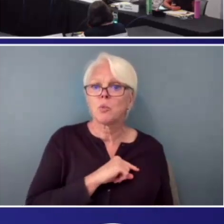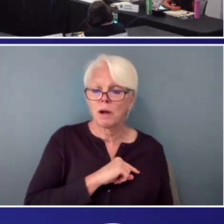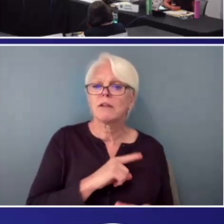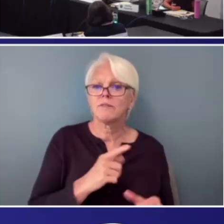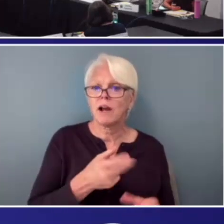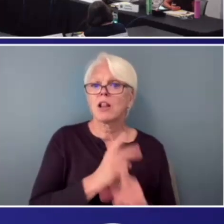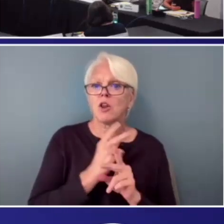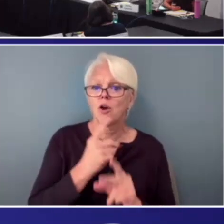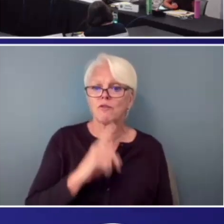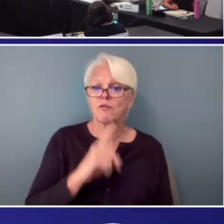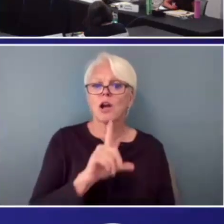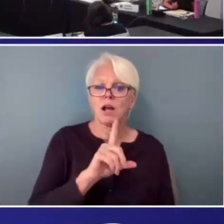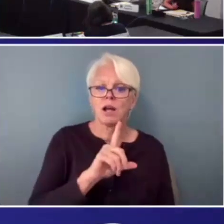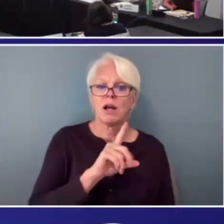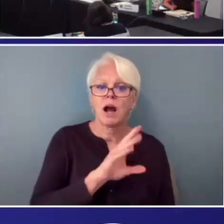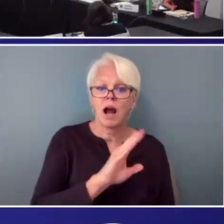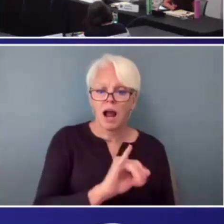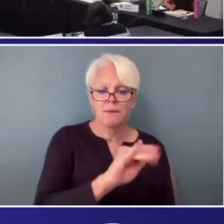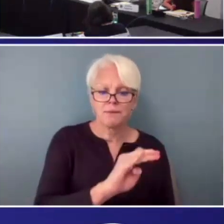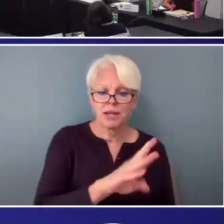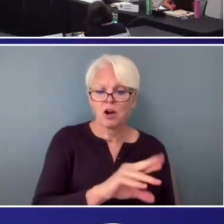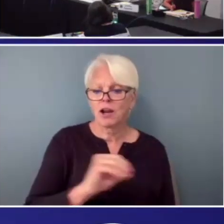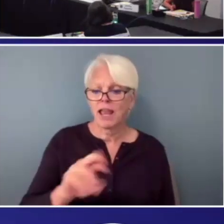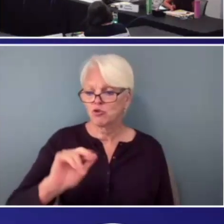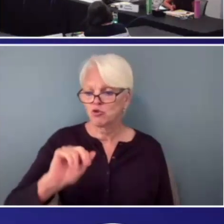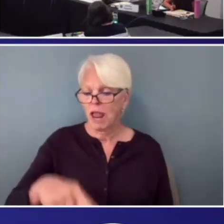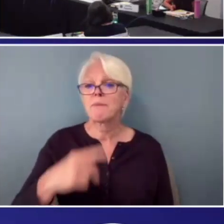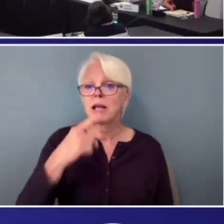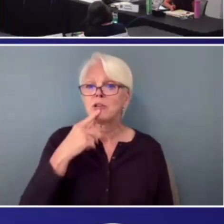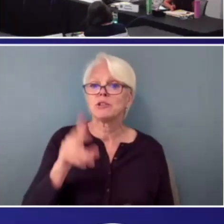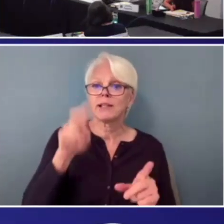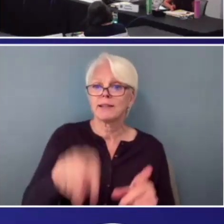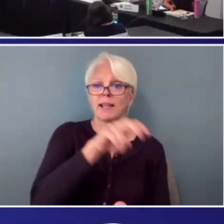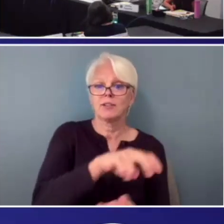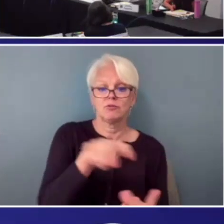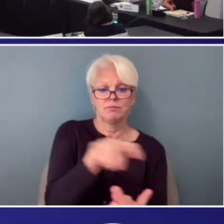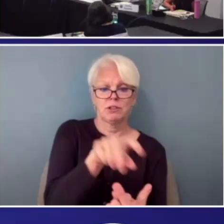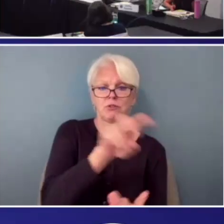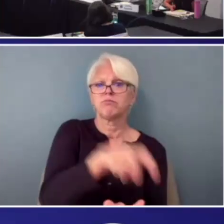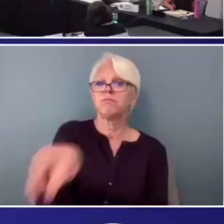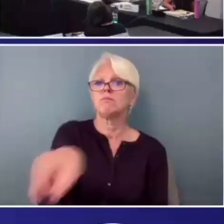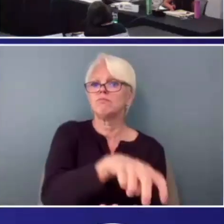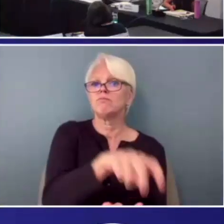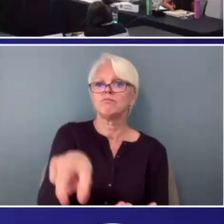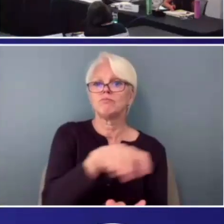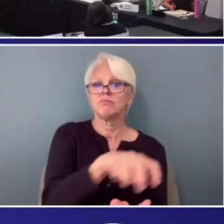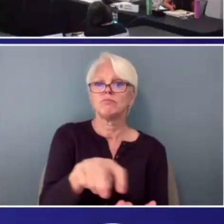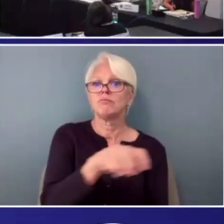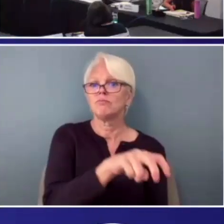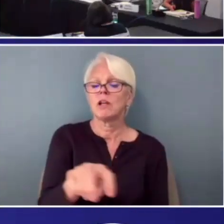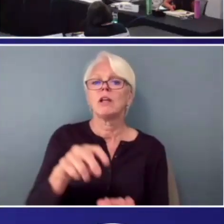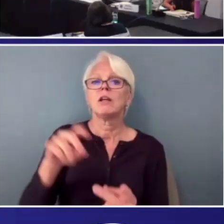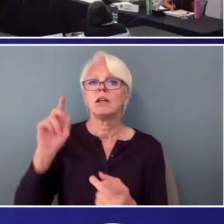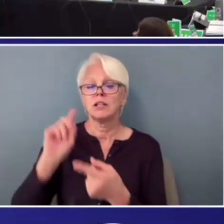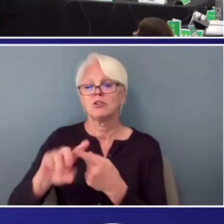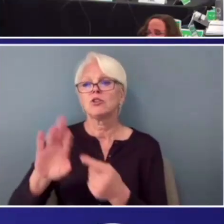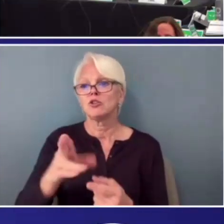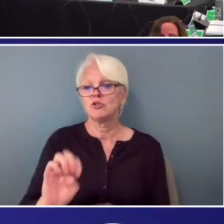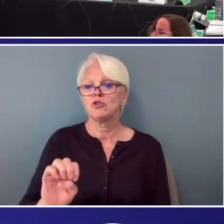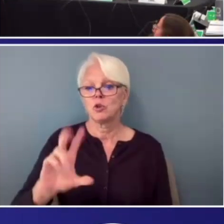you're saying that they can switch between the two plans until June 30th of 2028? Yeah, we believe that to be the case.